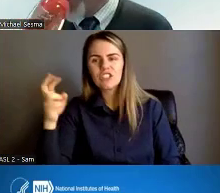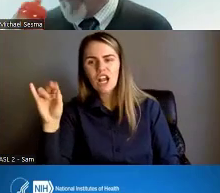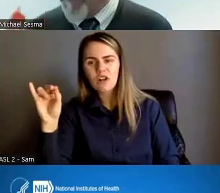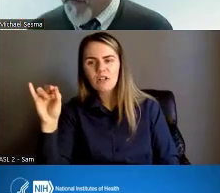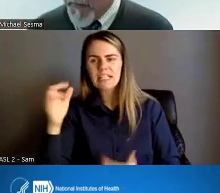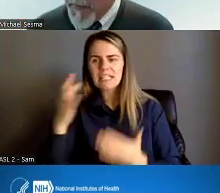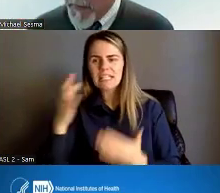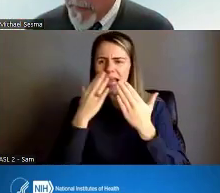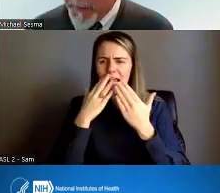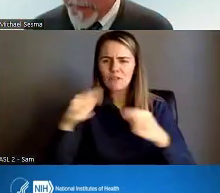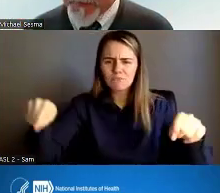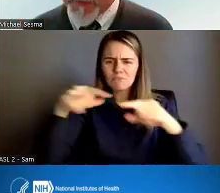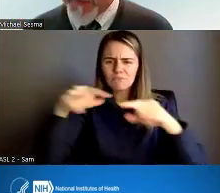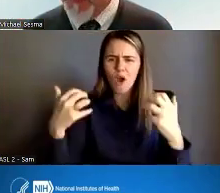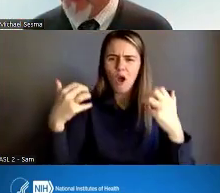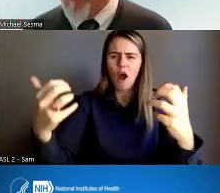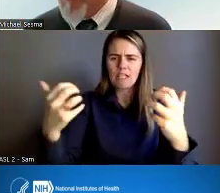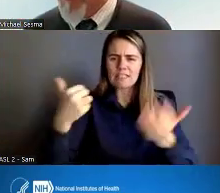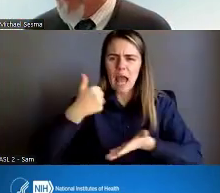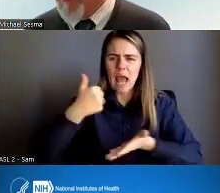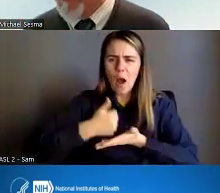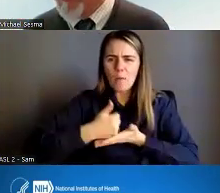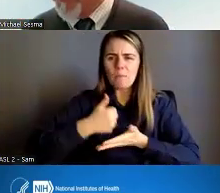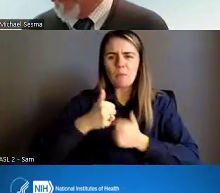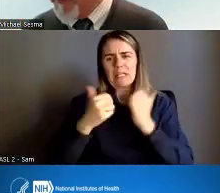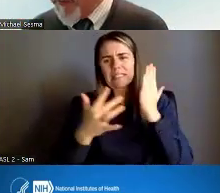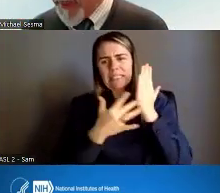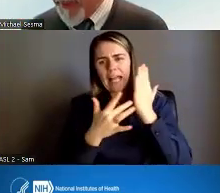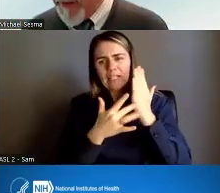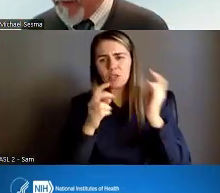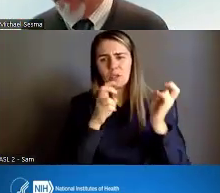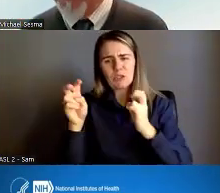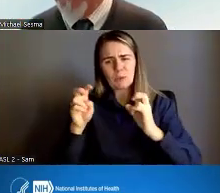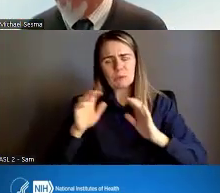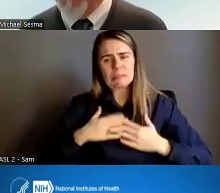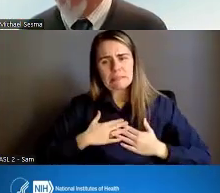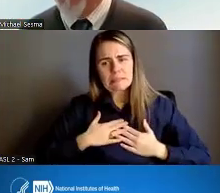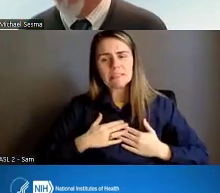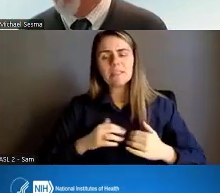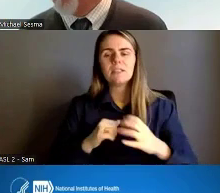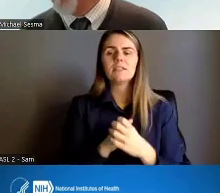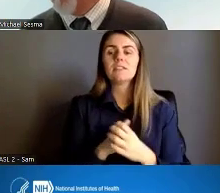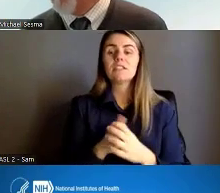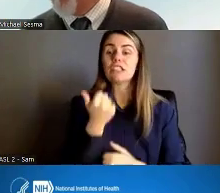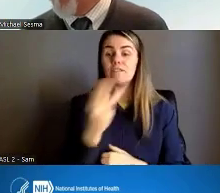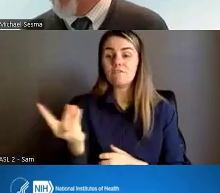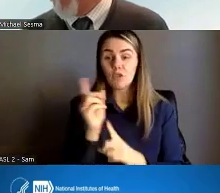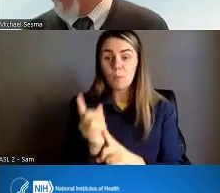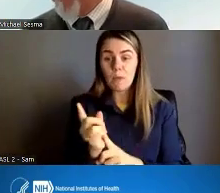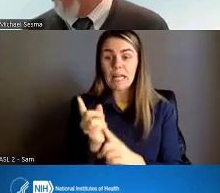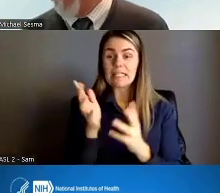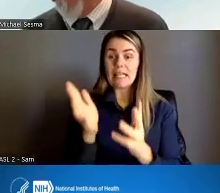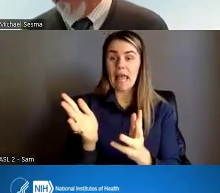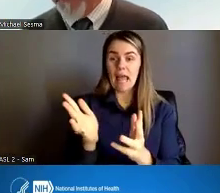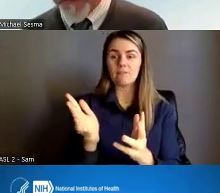who are helping us out with some of those technical glitches. We have just a few minutes left. I want to say one thing here,